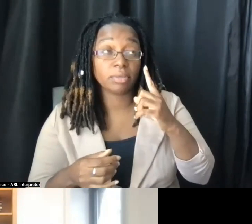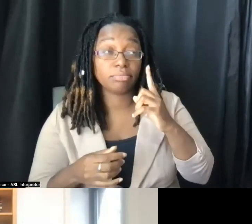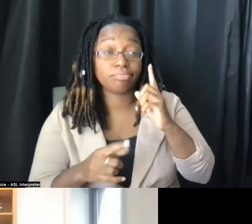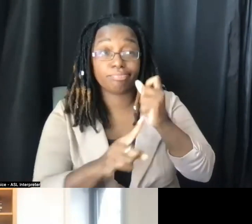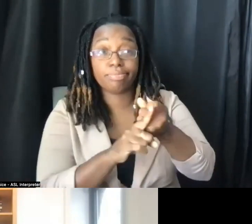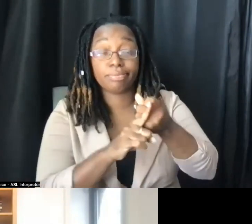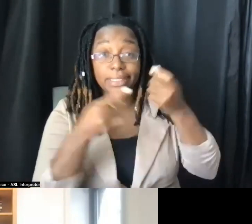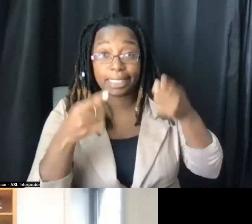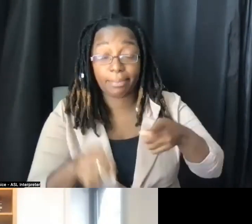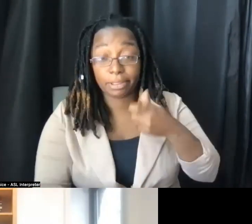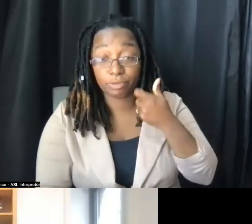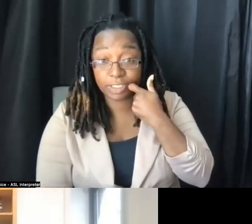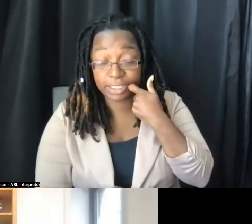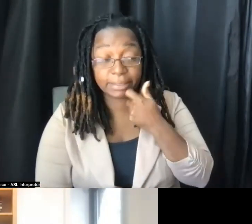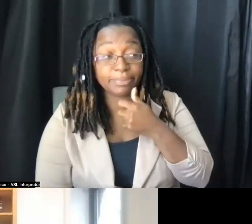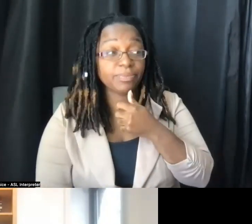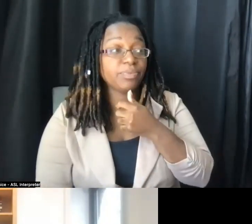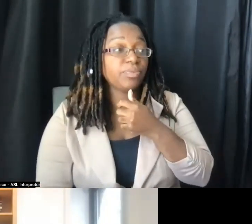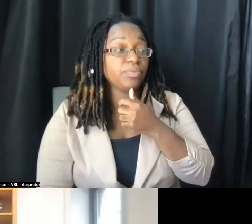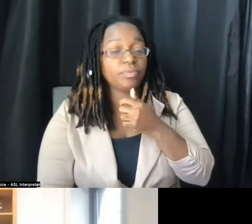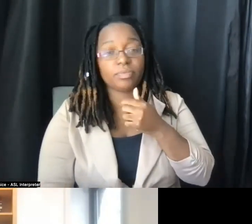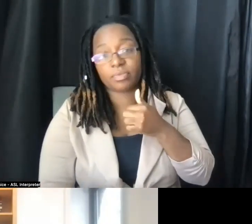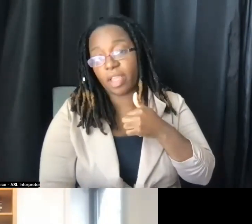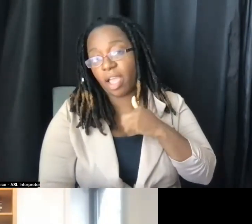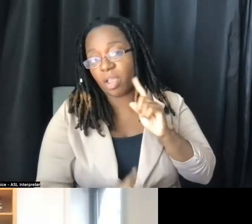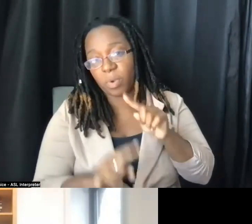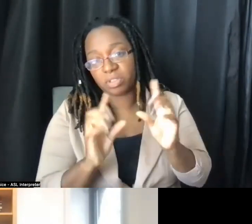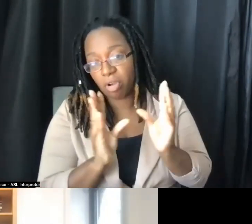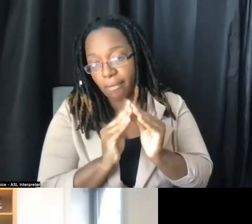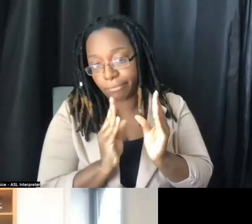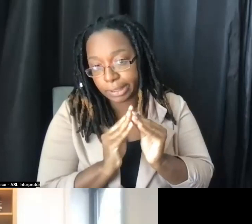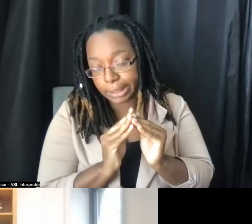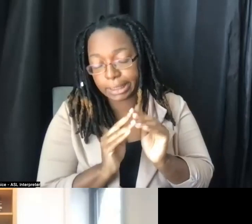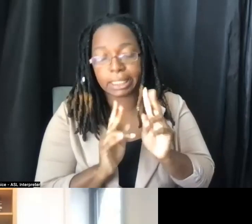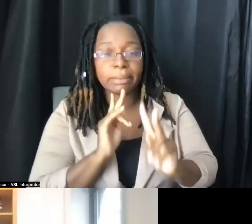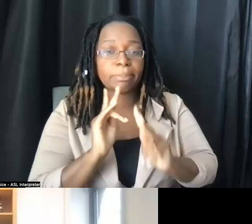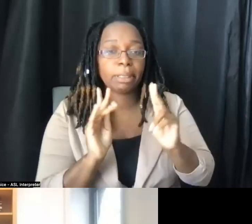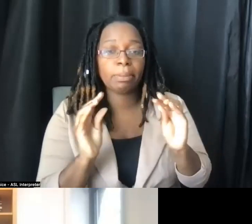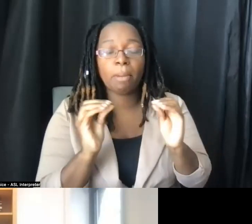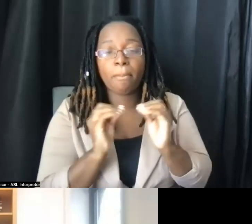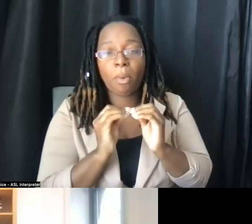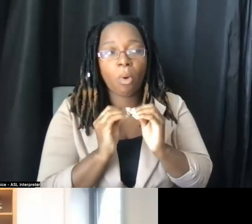one of the things that is happened recently is that whenever I have been at conferences for instance,